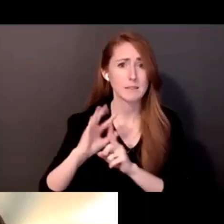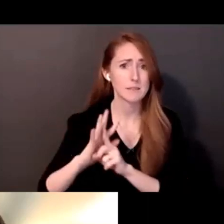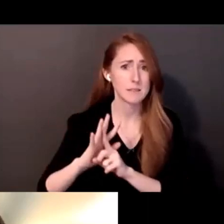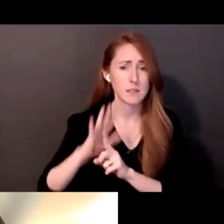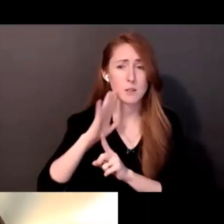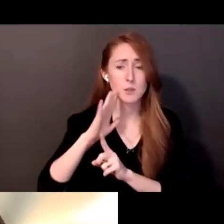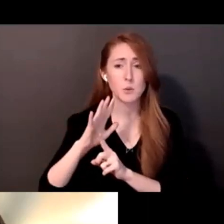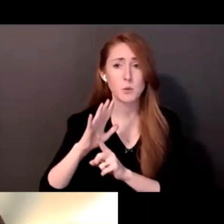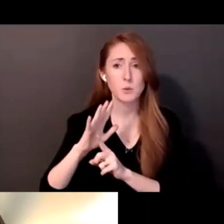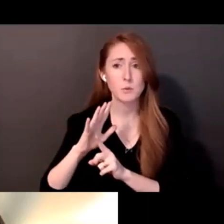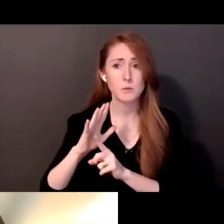their participation in the project?